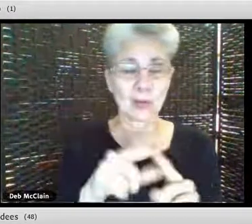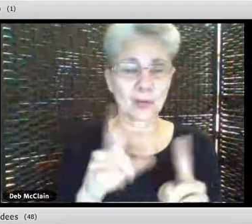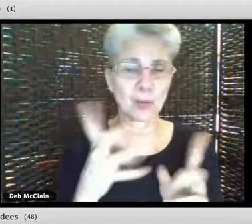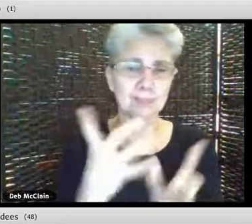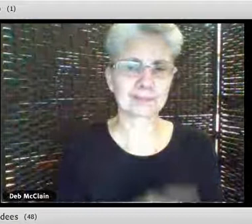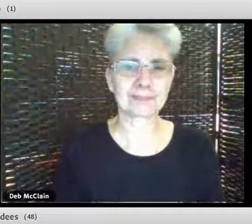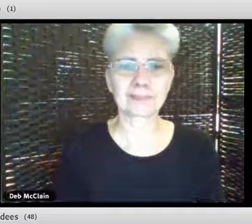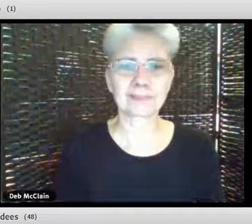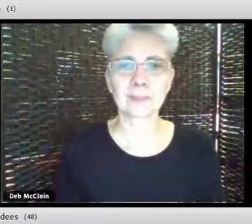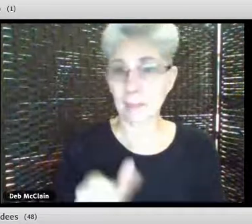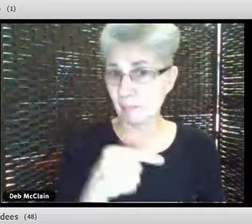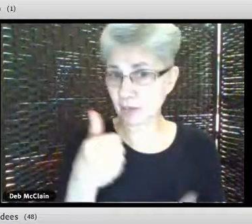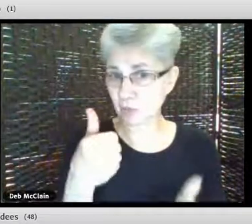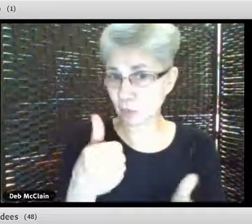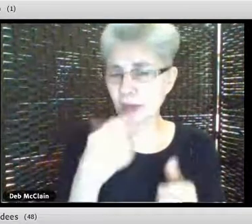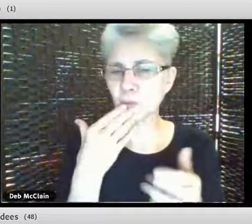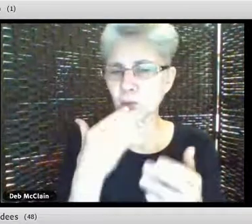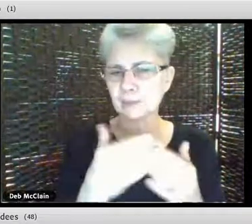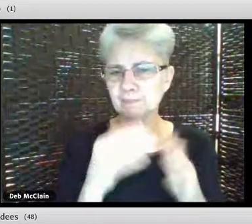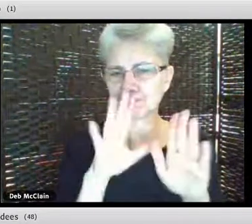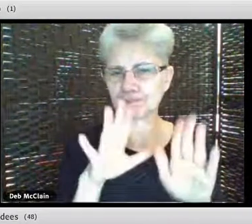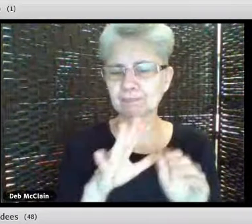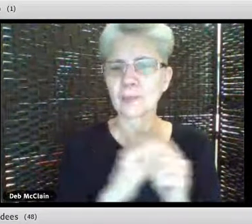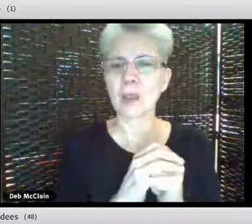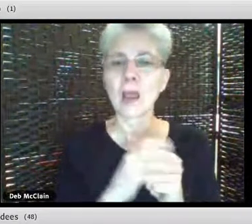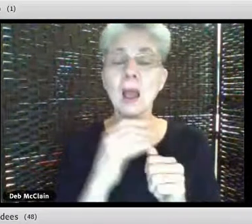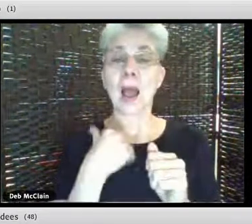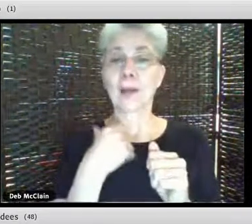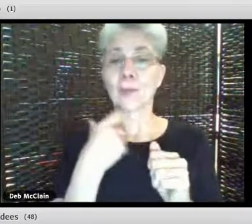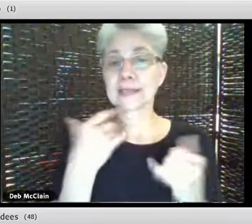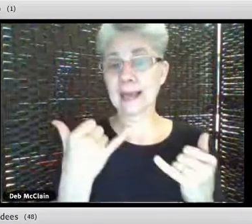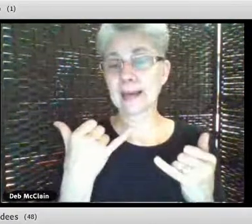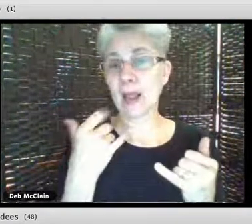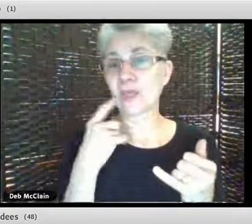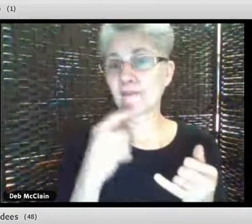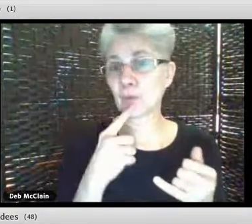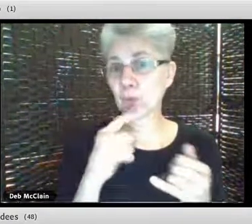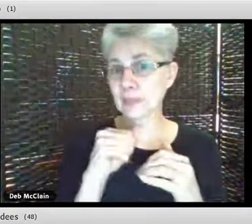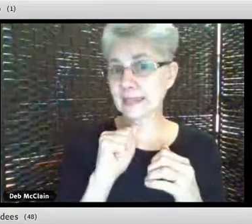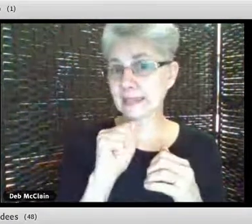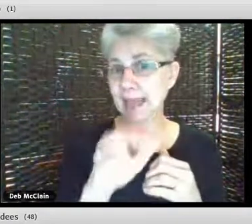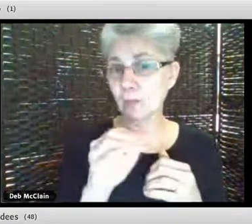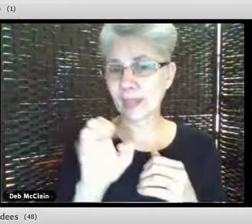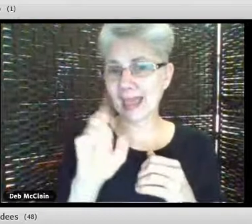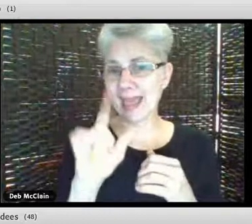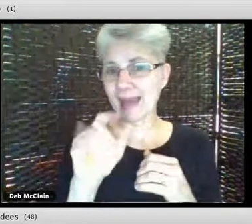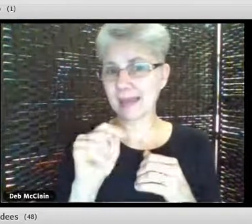I just had a ringing in my ears, so hopefully everybody is okay. Fantastic.